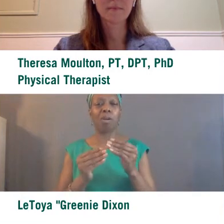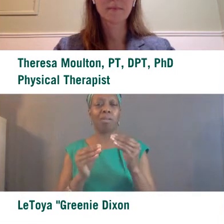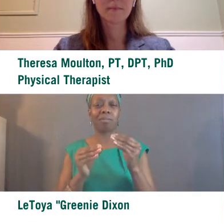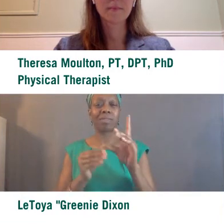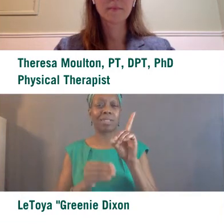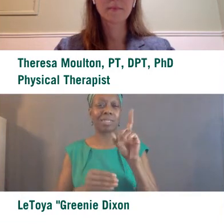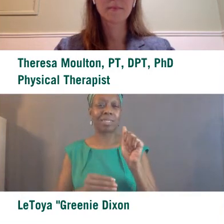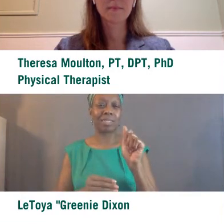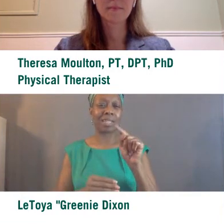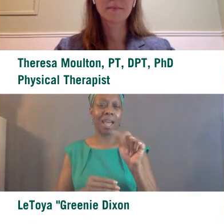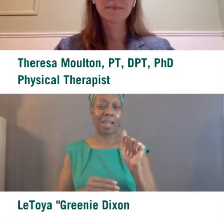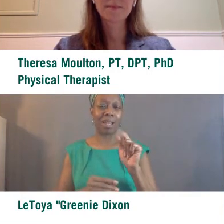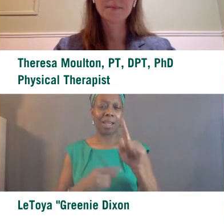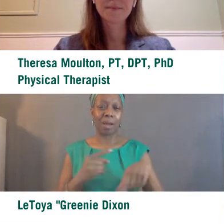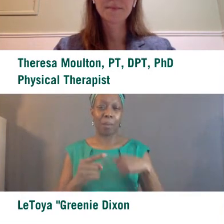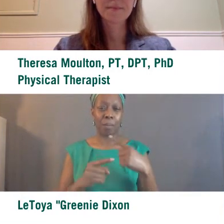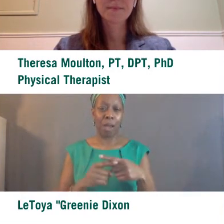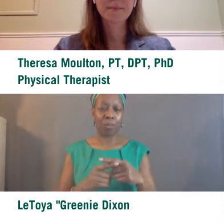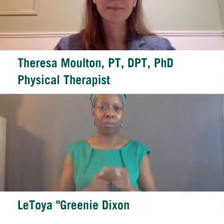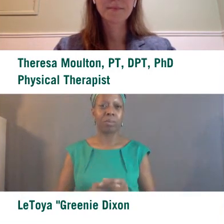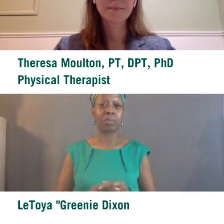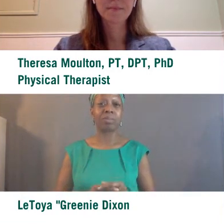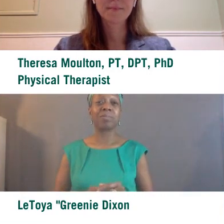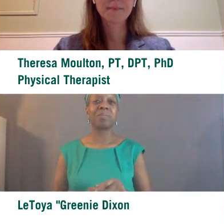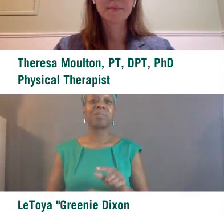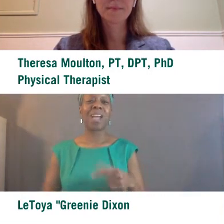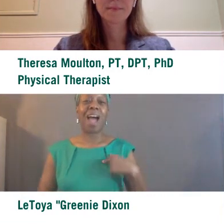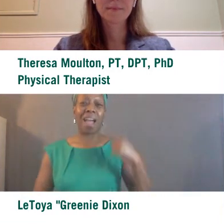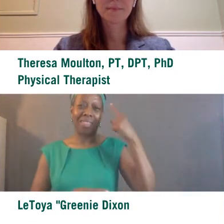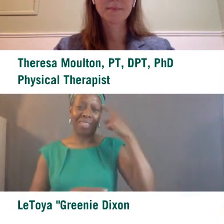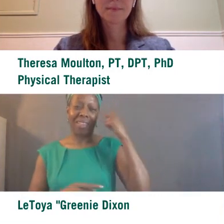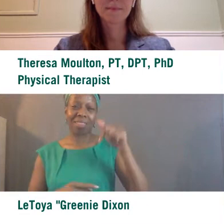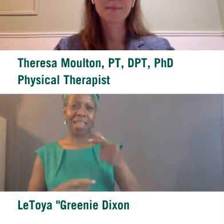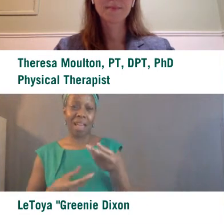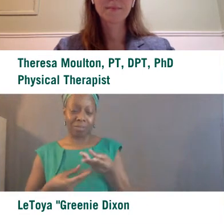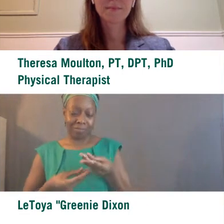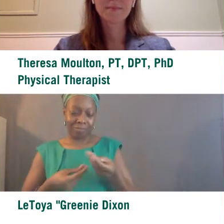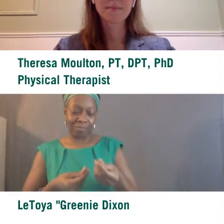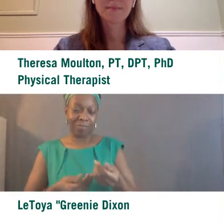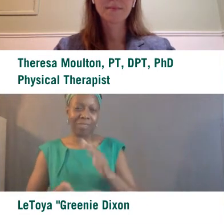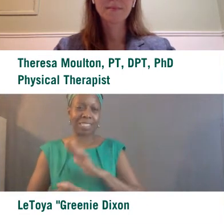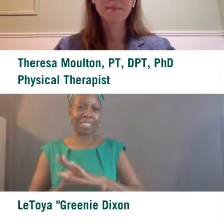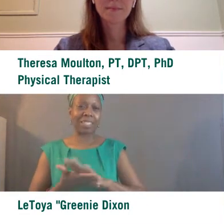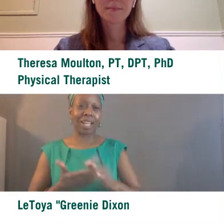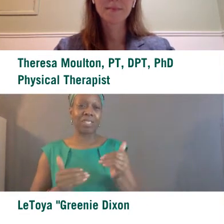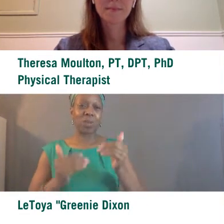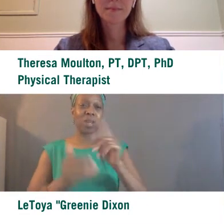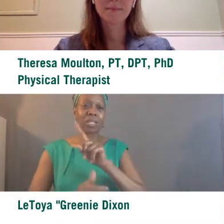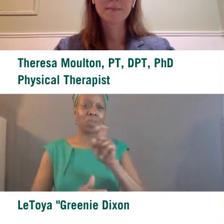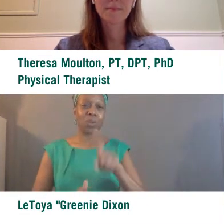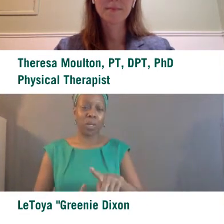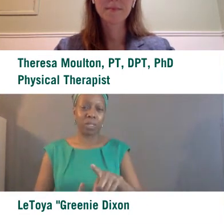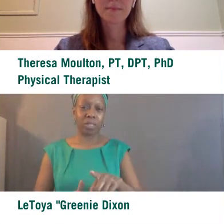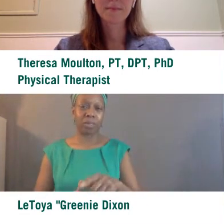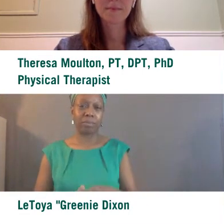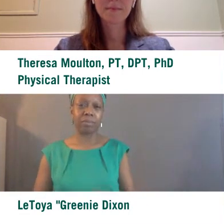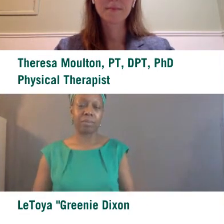So I think that leads actually very nicely into the next question. Which is just therapy or just exercise